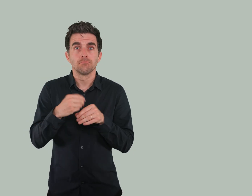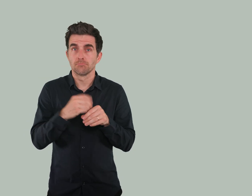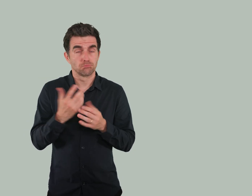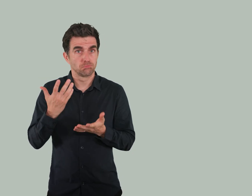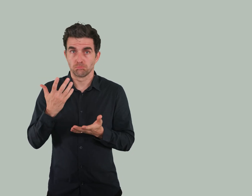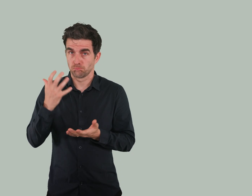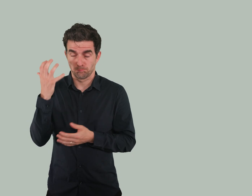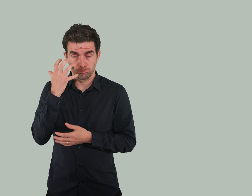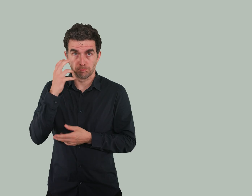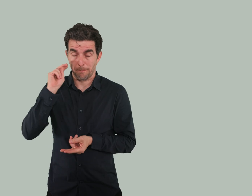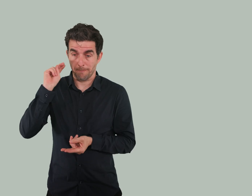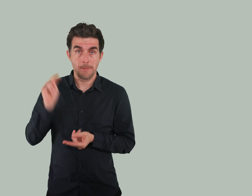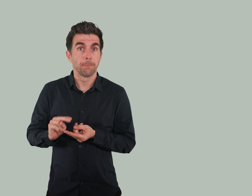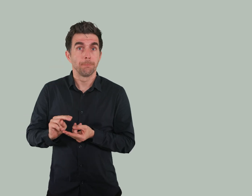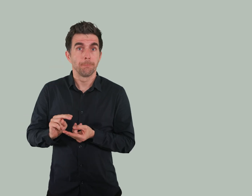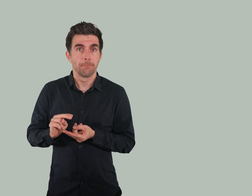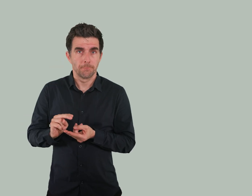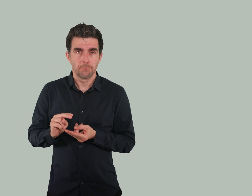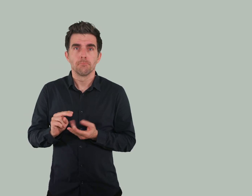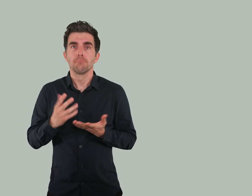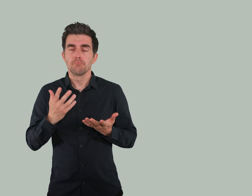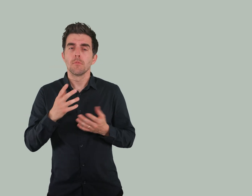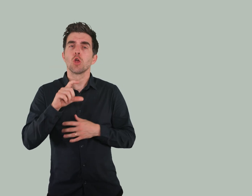has declined particularly sharply.